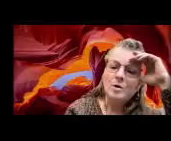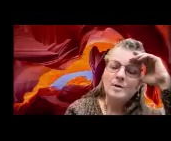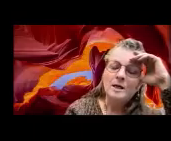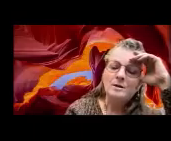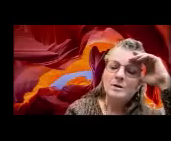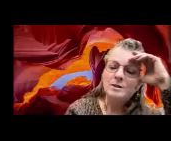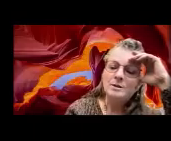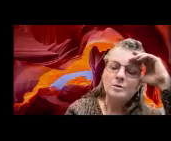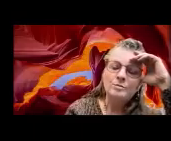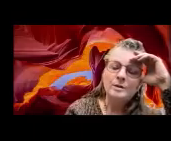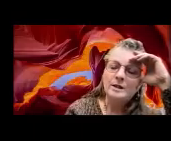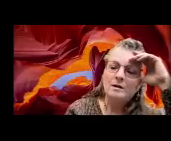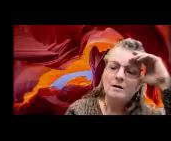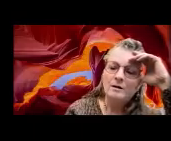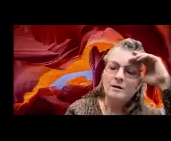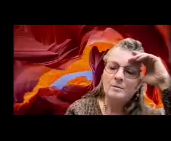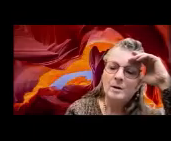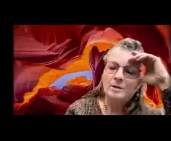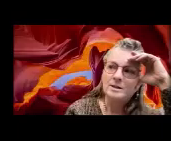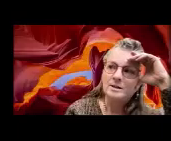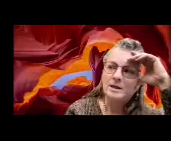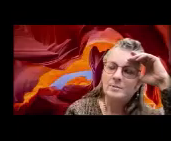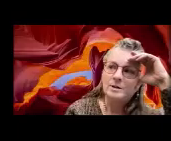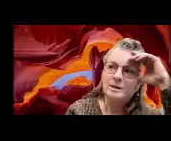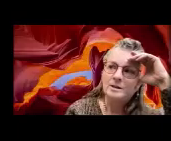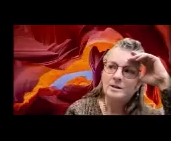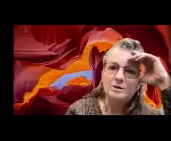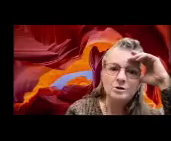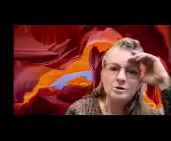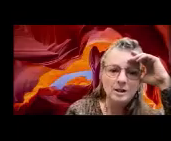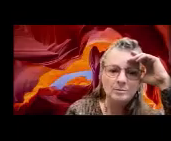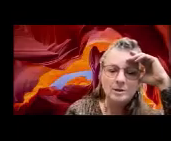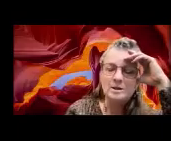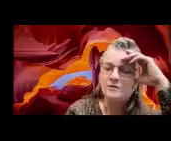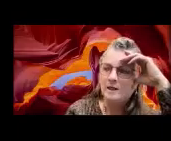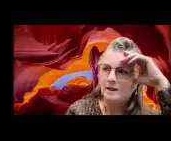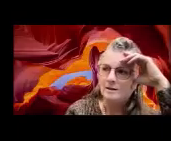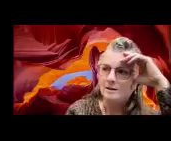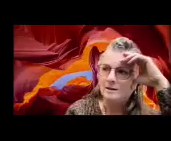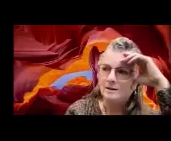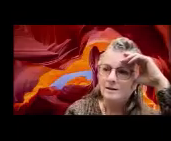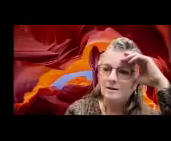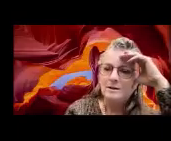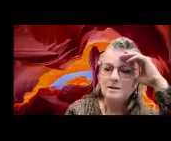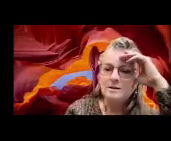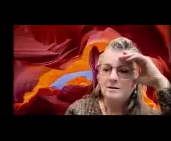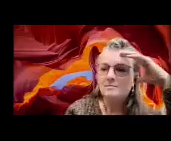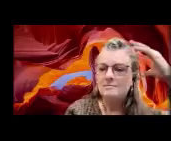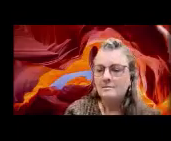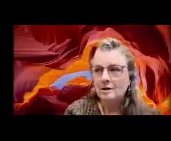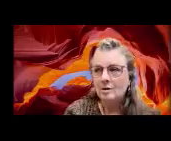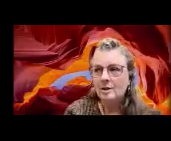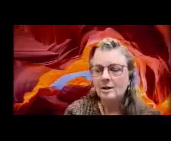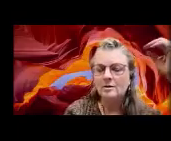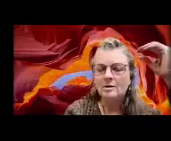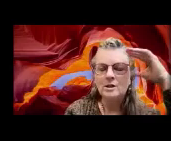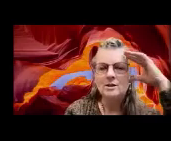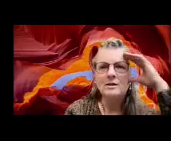Open ended questions are really hard, and my best example is, how's your sleep? It's fine. That's an open ended question.